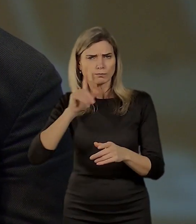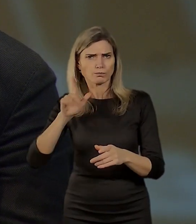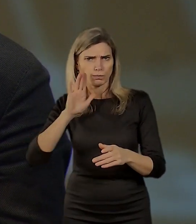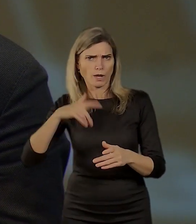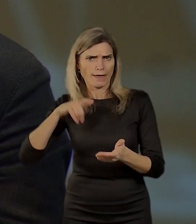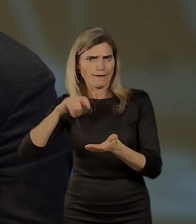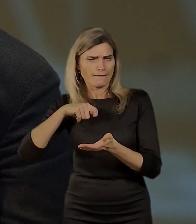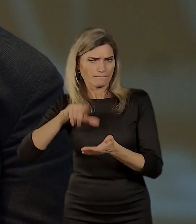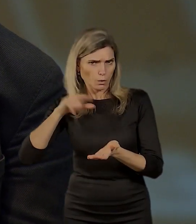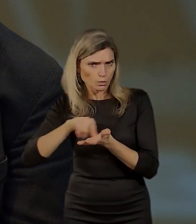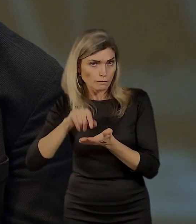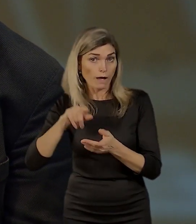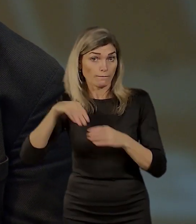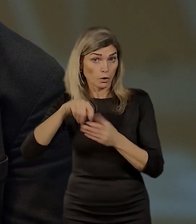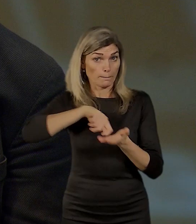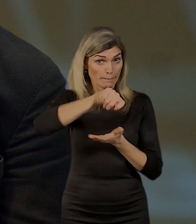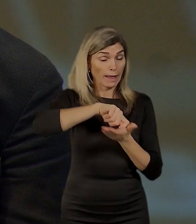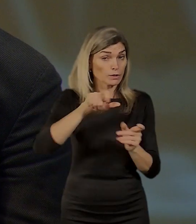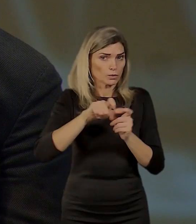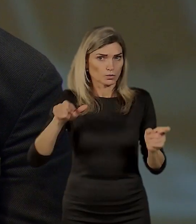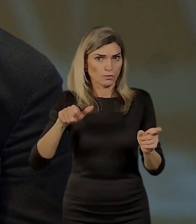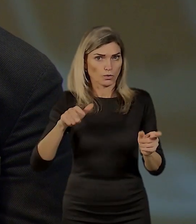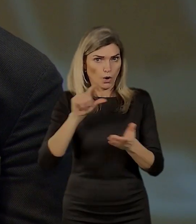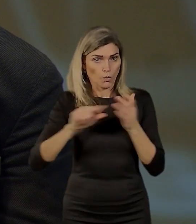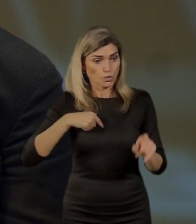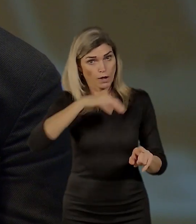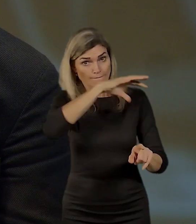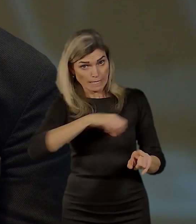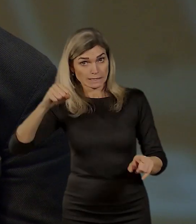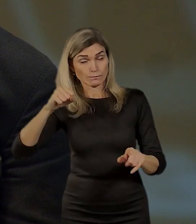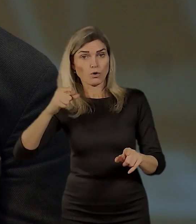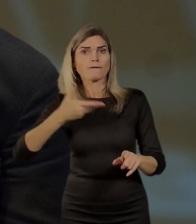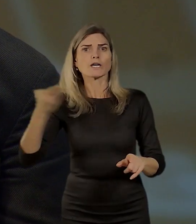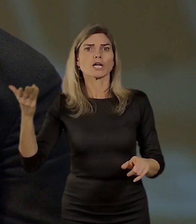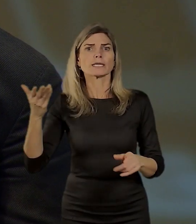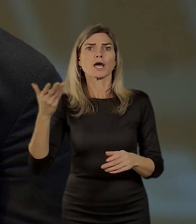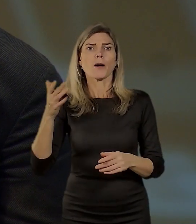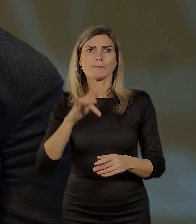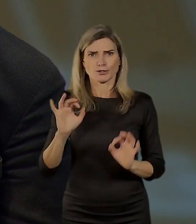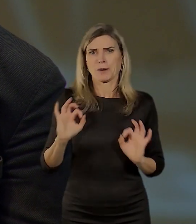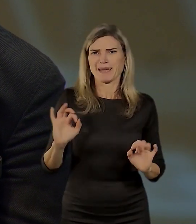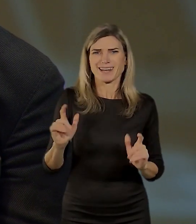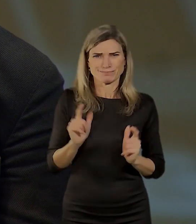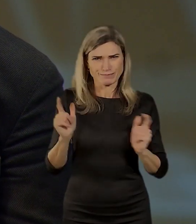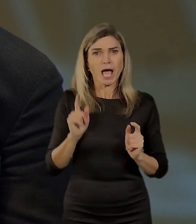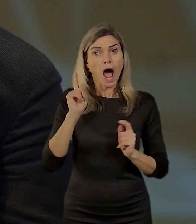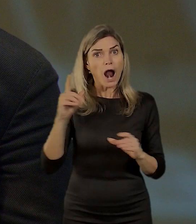And that space can be used not only by the new residents, but also by the current residents in the area.